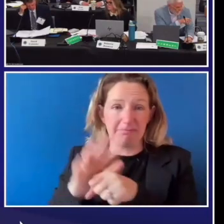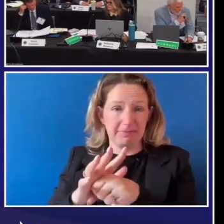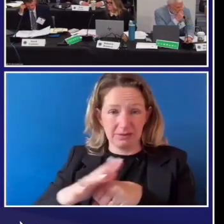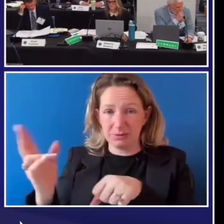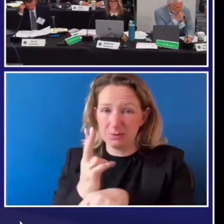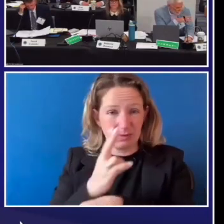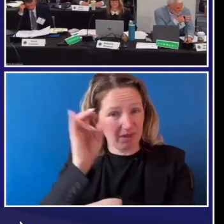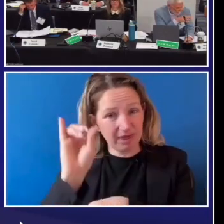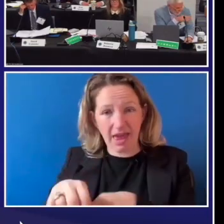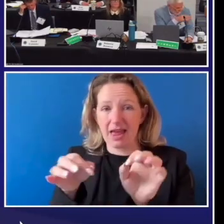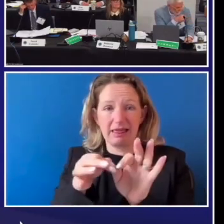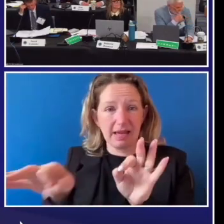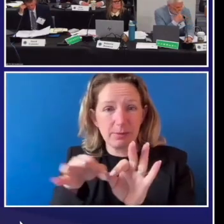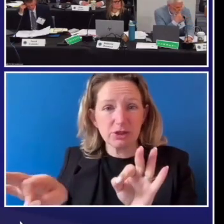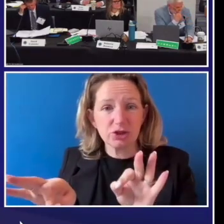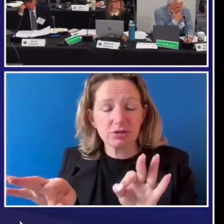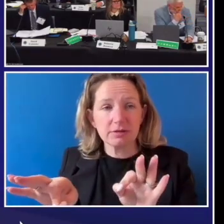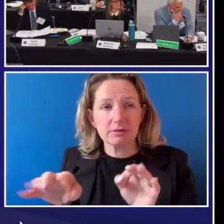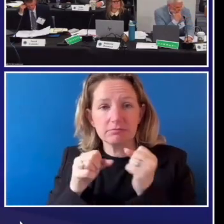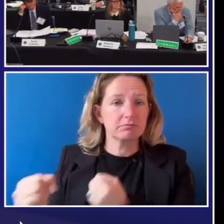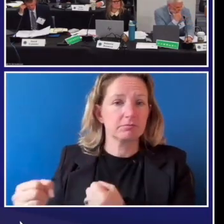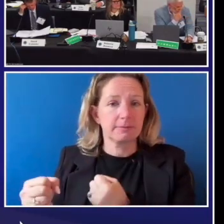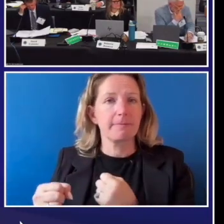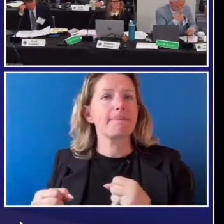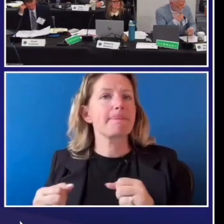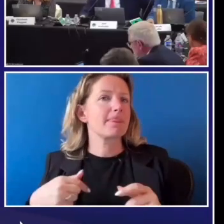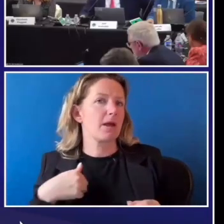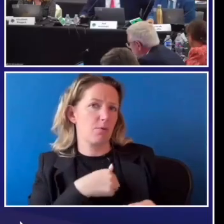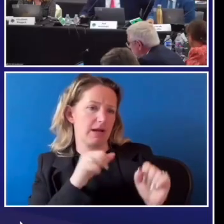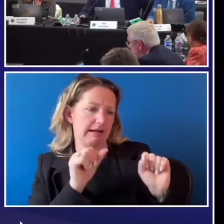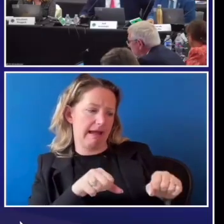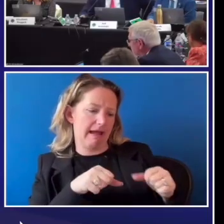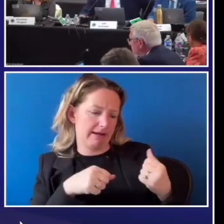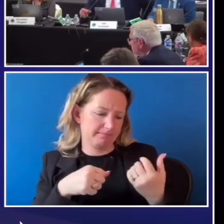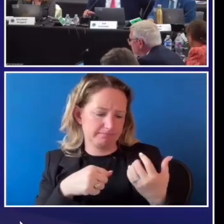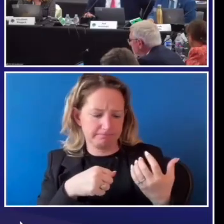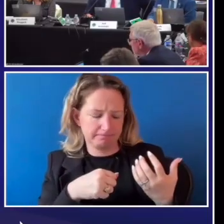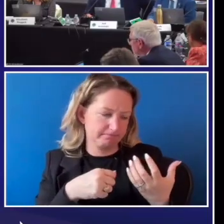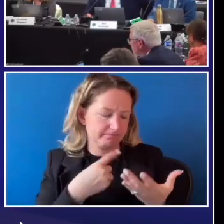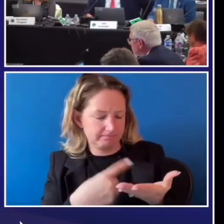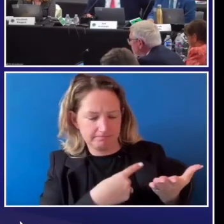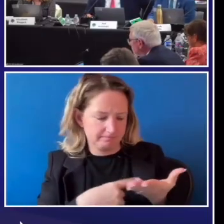Is there a little? Uh, we can take that back. Uh, but I, we, it,